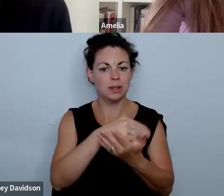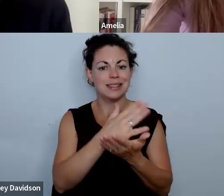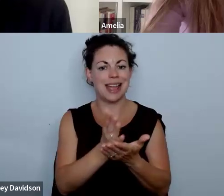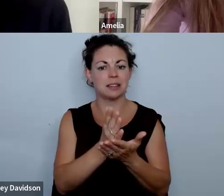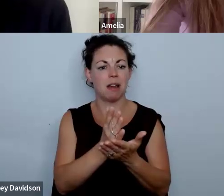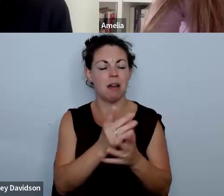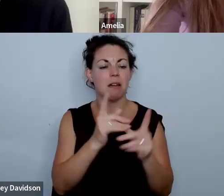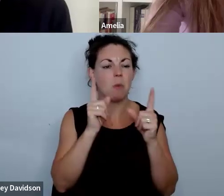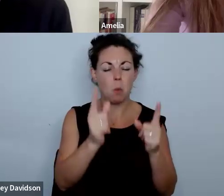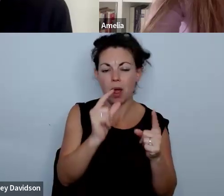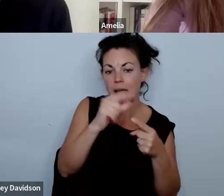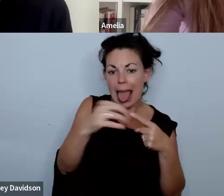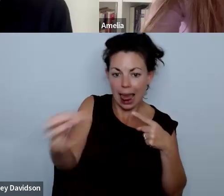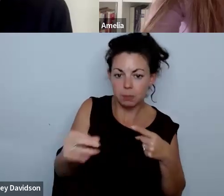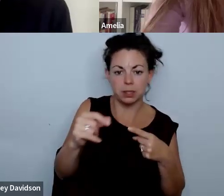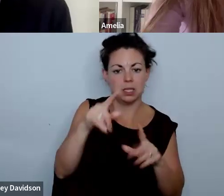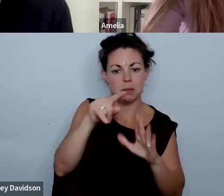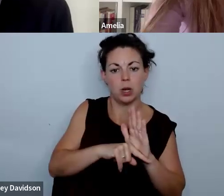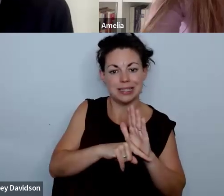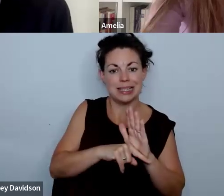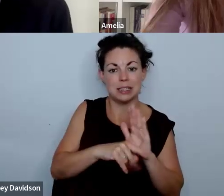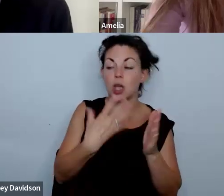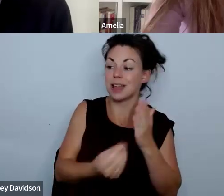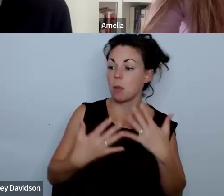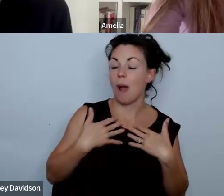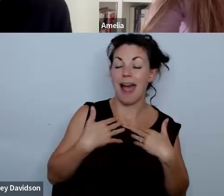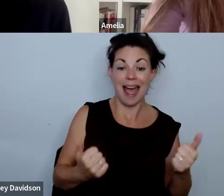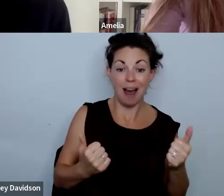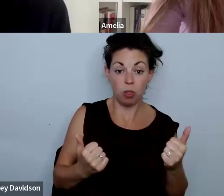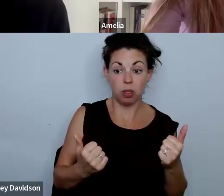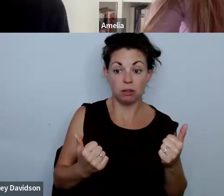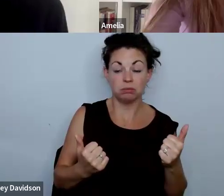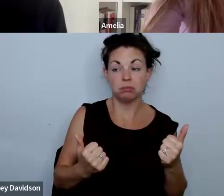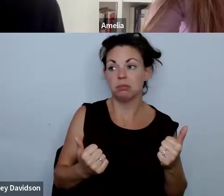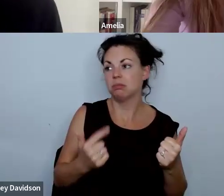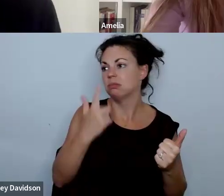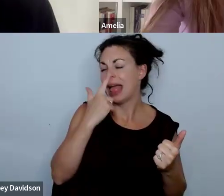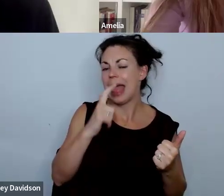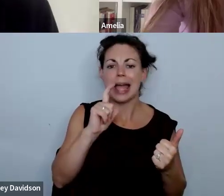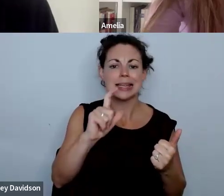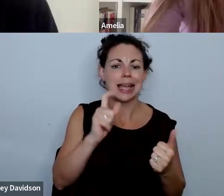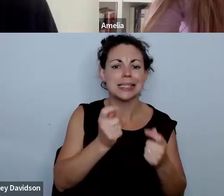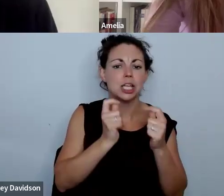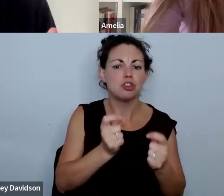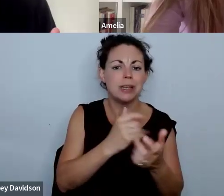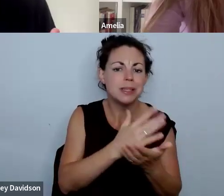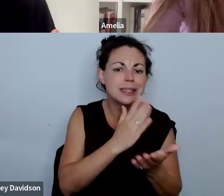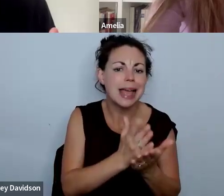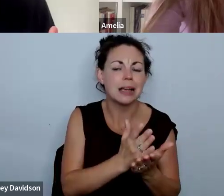you know, arts and culture or promotion of theater sector, and each of those have a policy aspect.